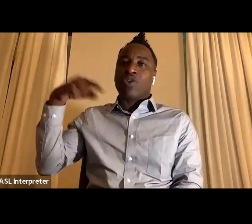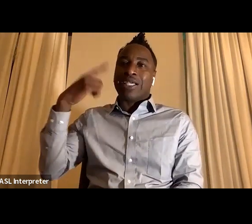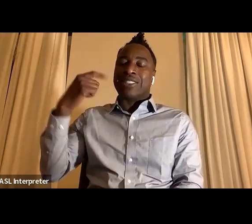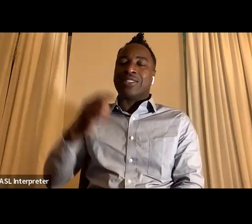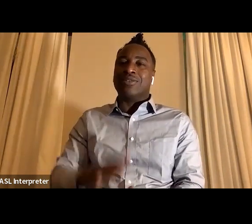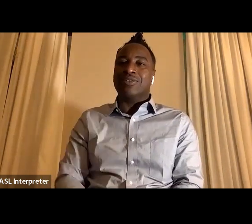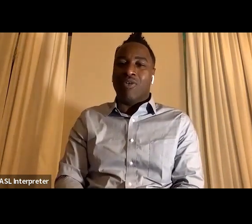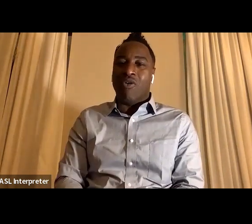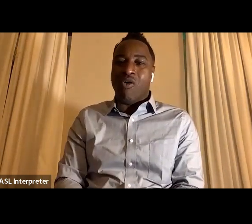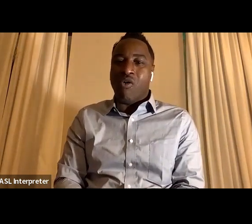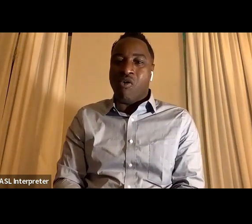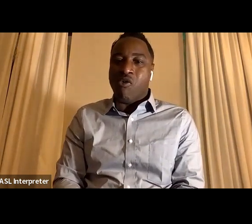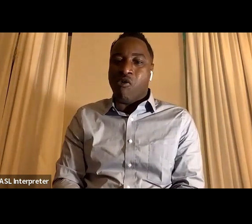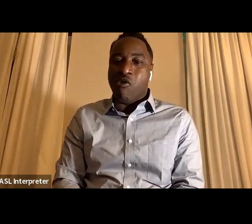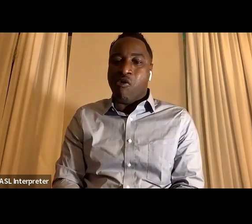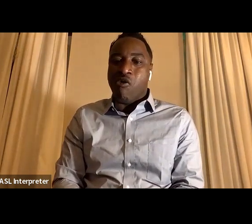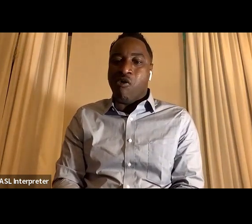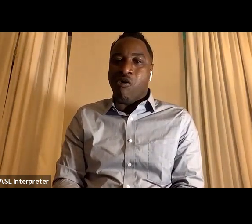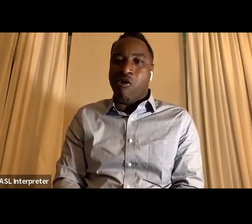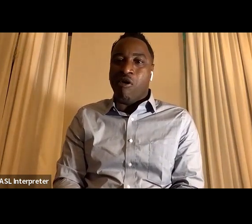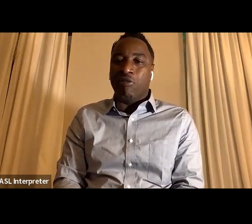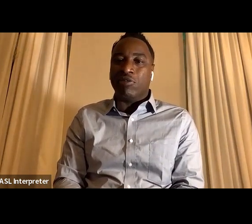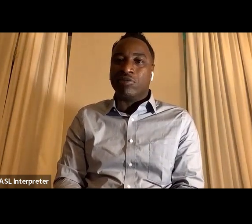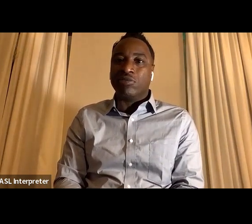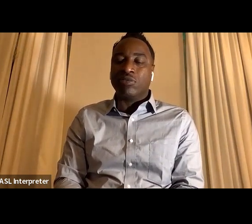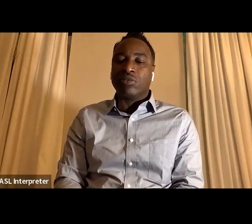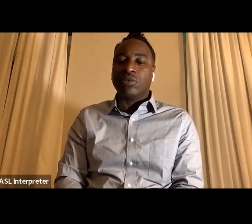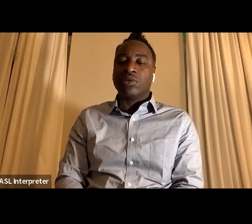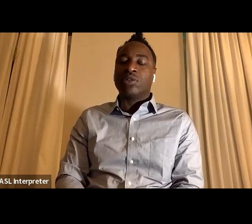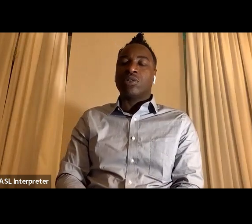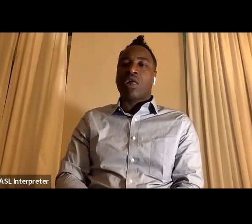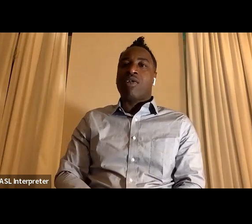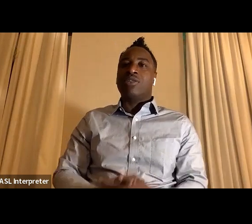like just how the contrast in the areas it sends you to and like the people buying